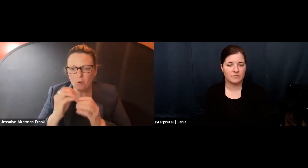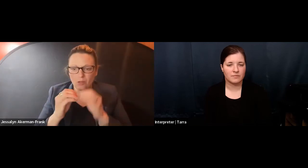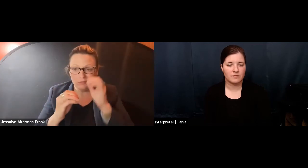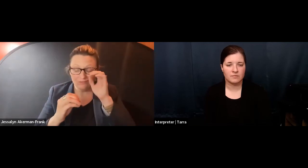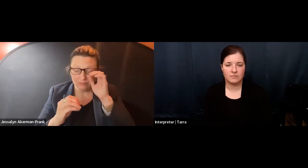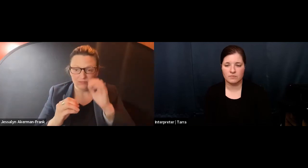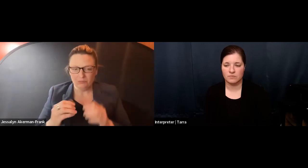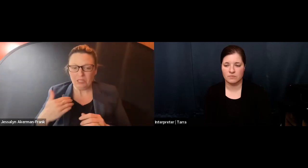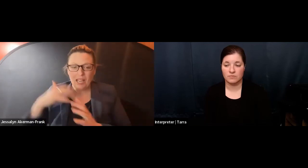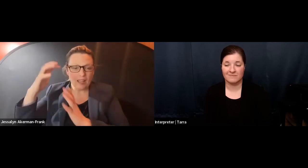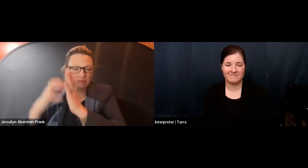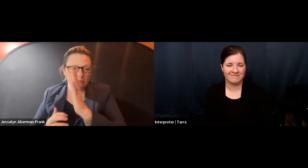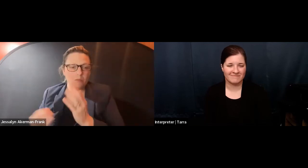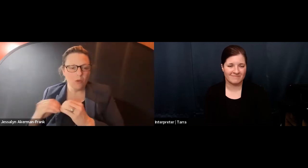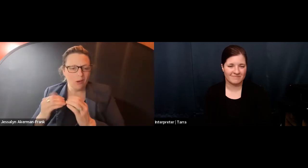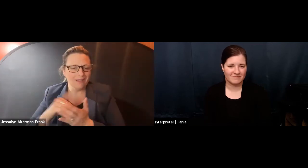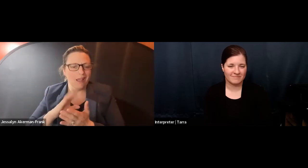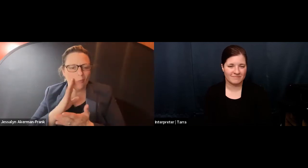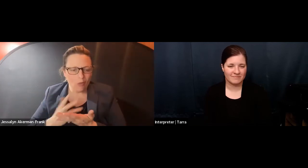We have smiles, a lot of smiles in the environment here.